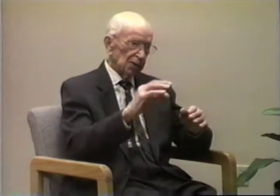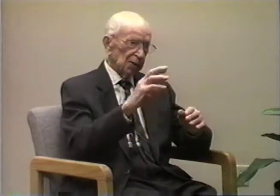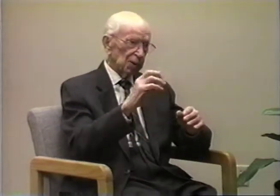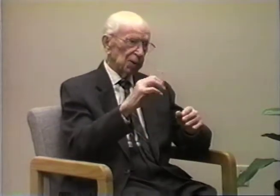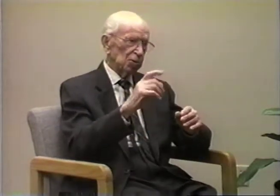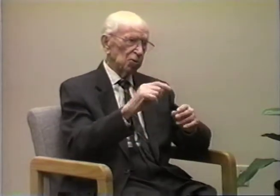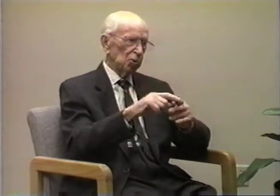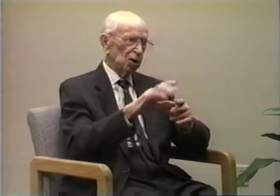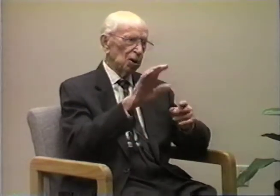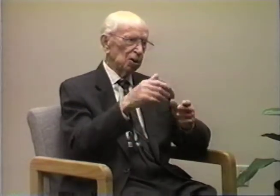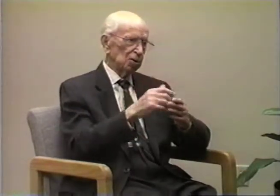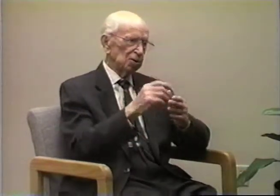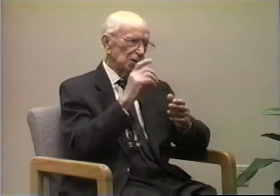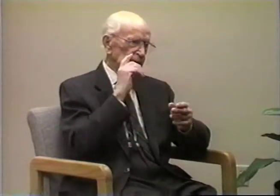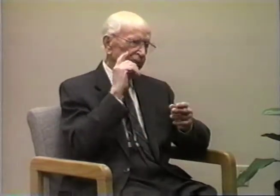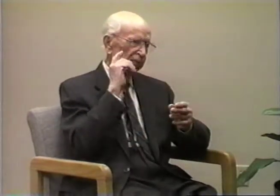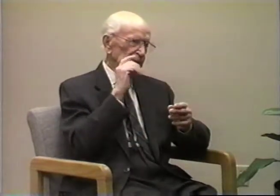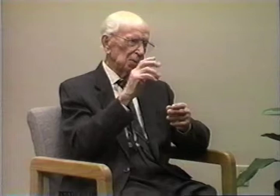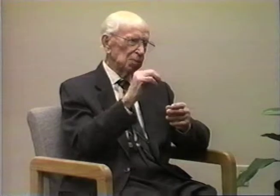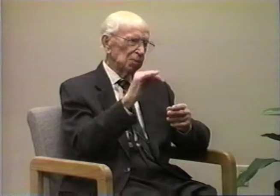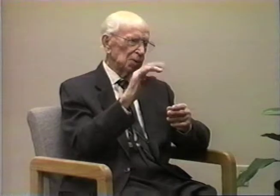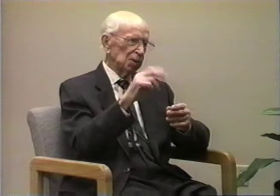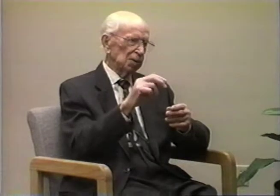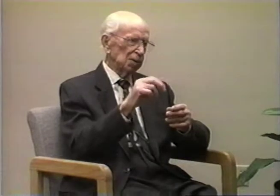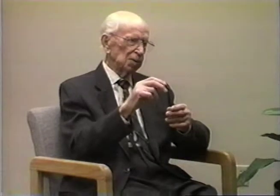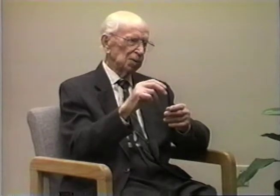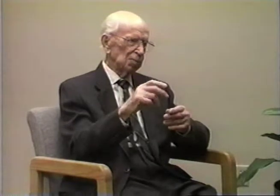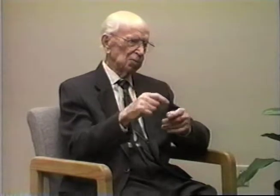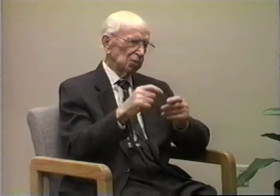and that it would never charge for membership.